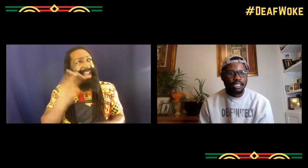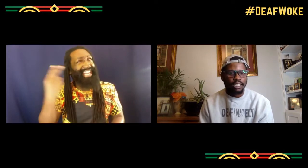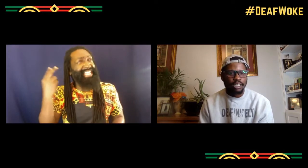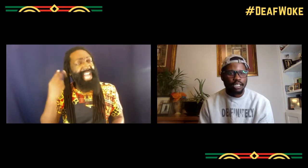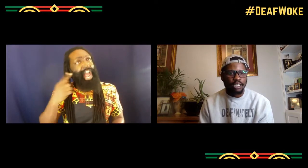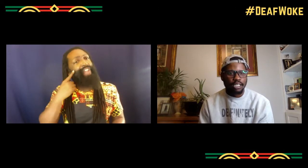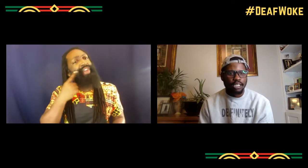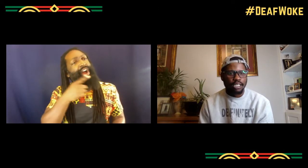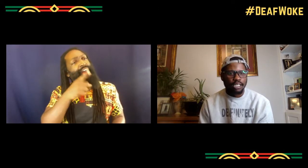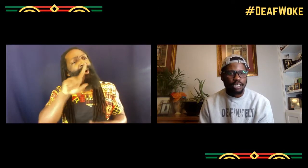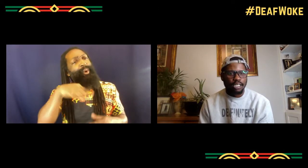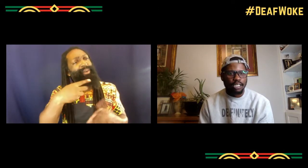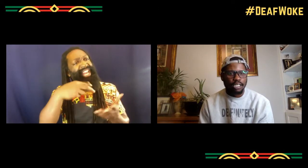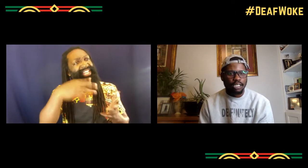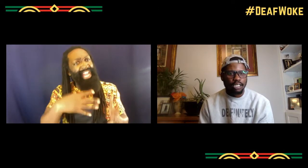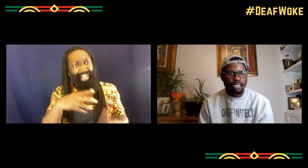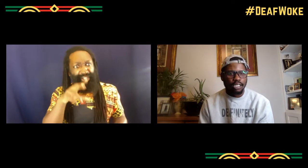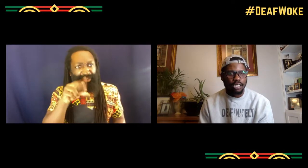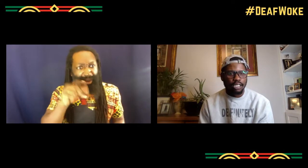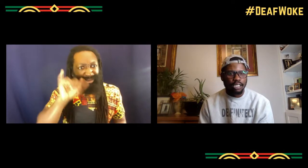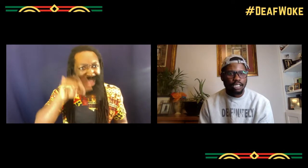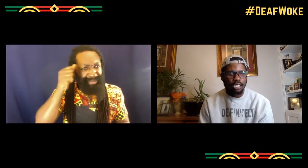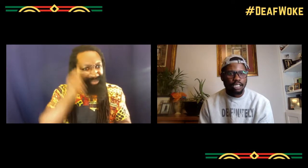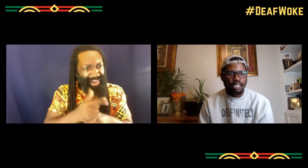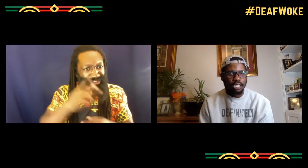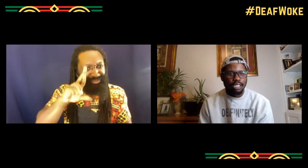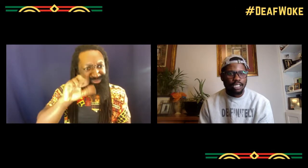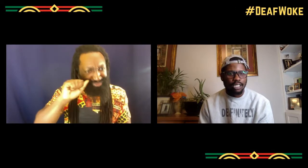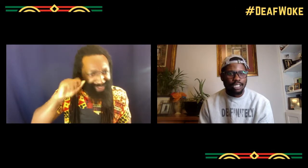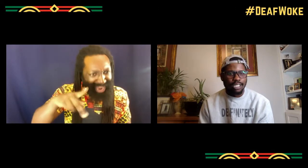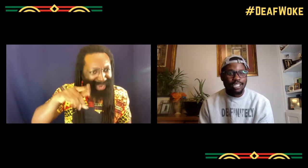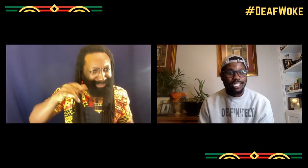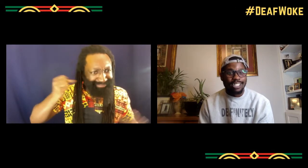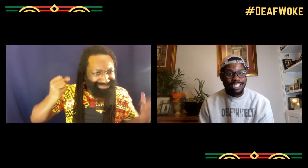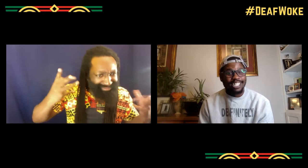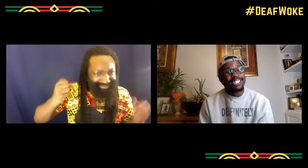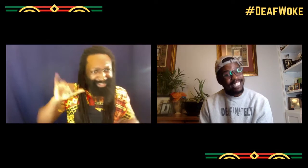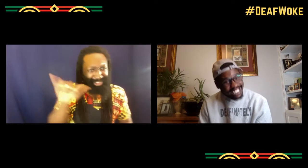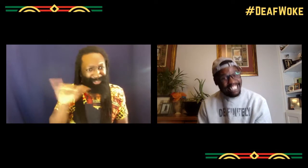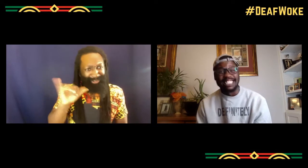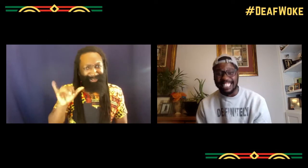That's another one I remember a long time ago. I saw when he was dancing, I was like that brother's rapping.